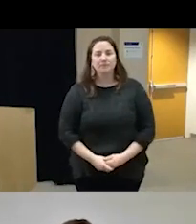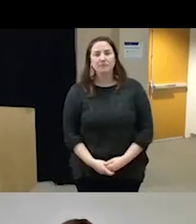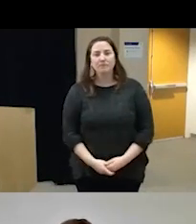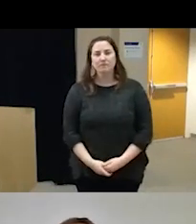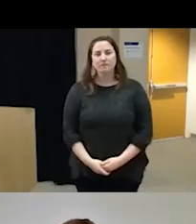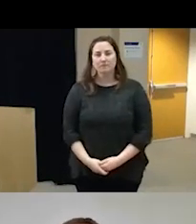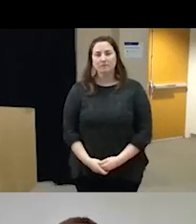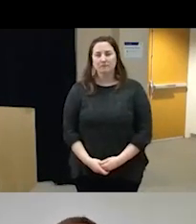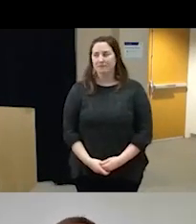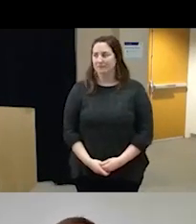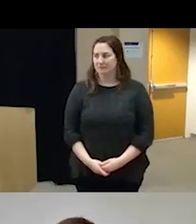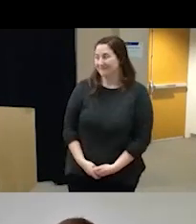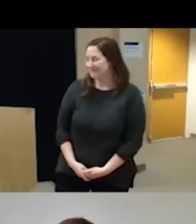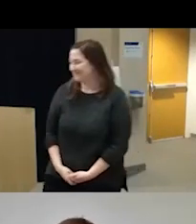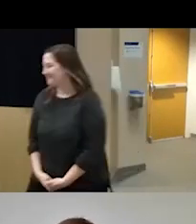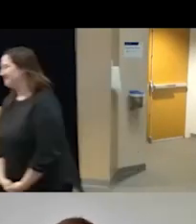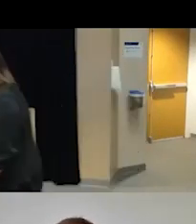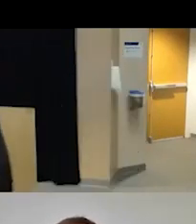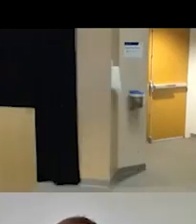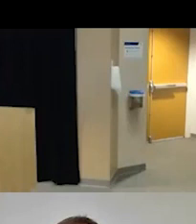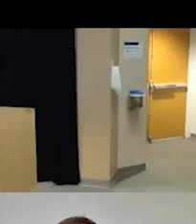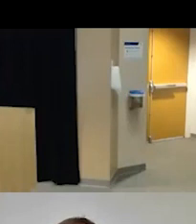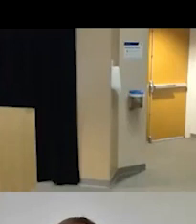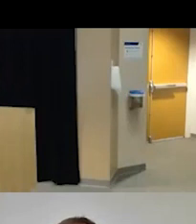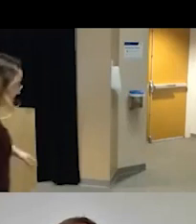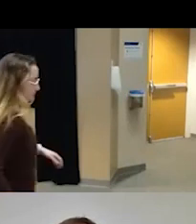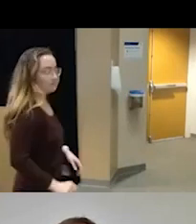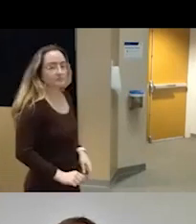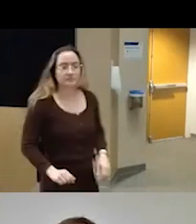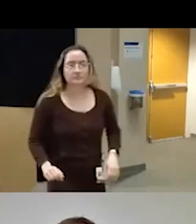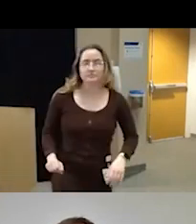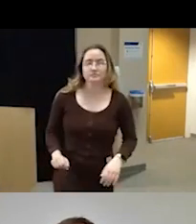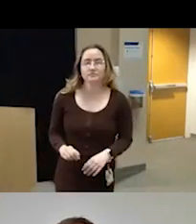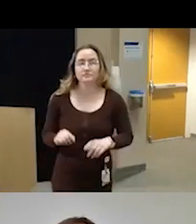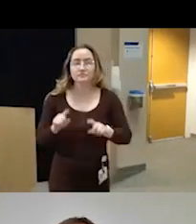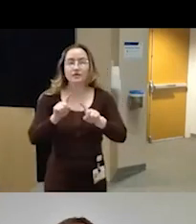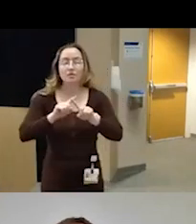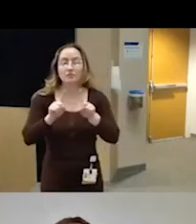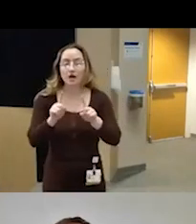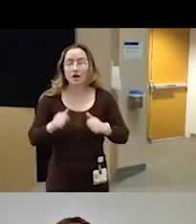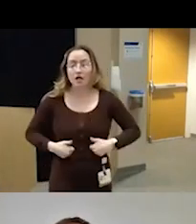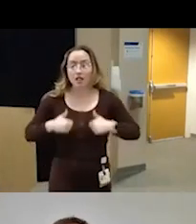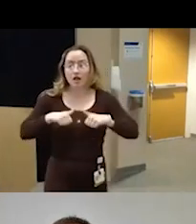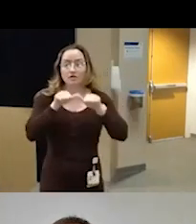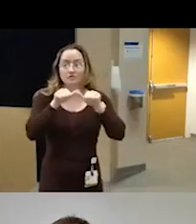But what really drives? the ill effect on longevity Is the metabolic burden?